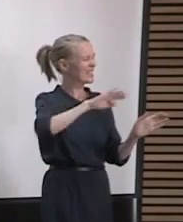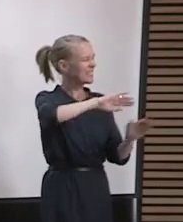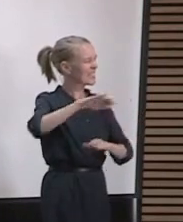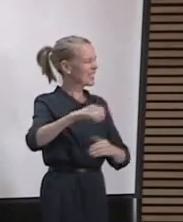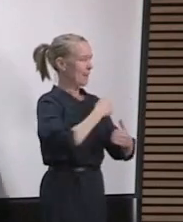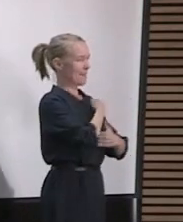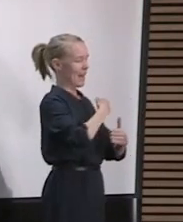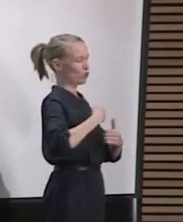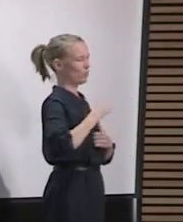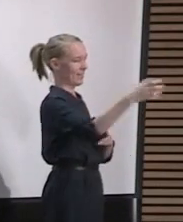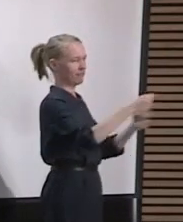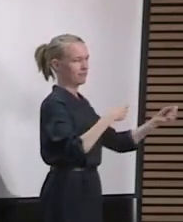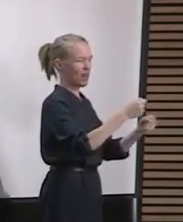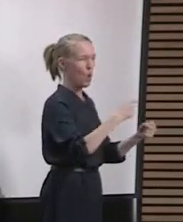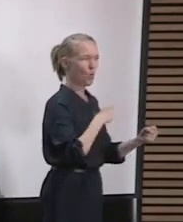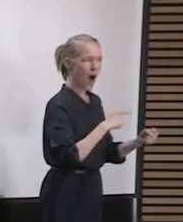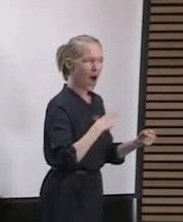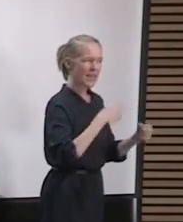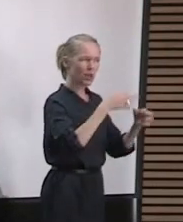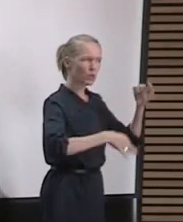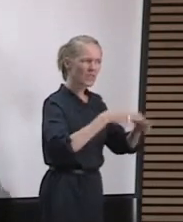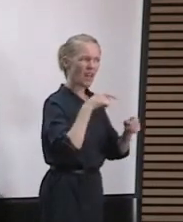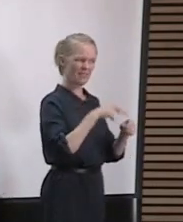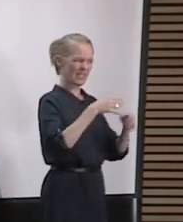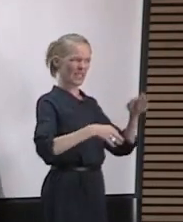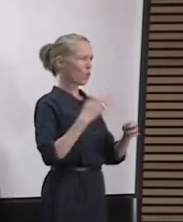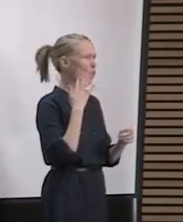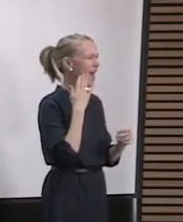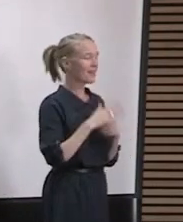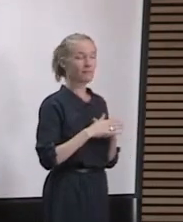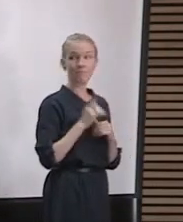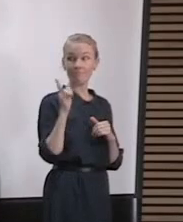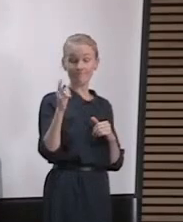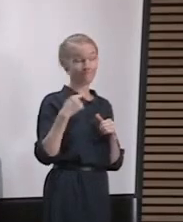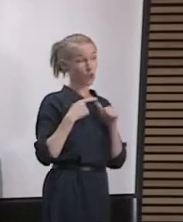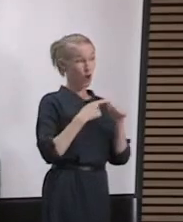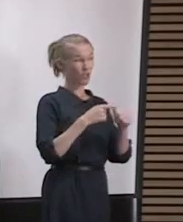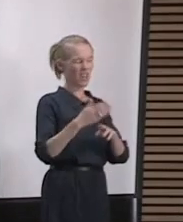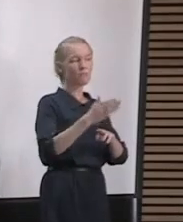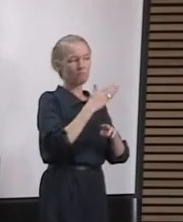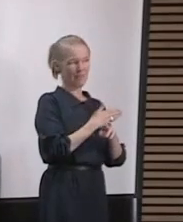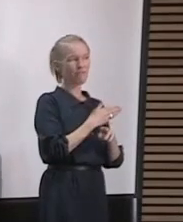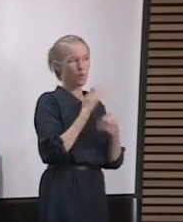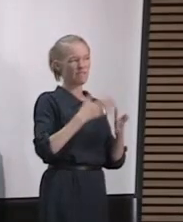what was the timing of this decision that was made sometime ago? Some time